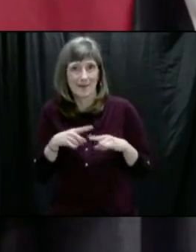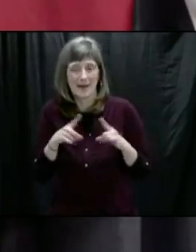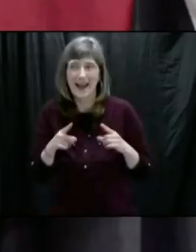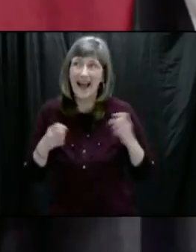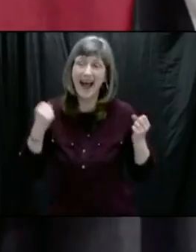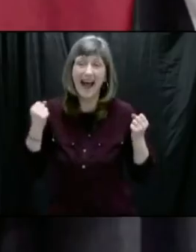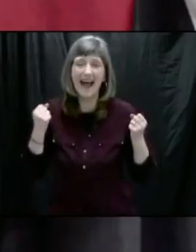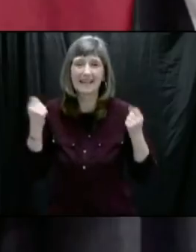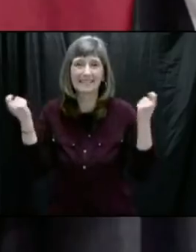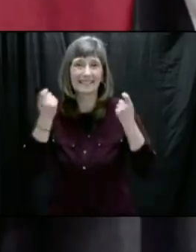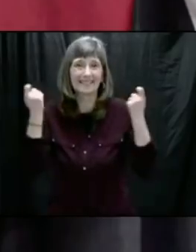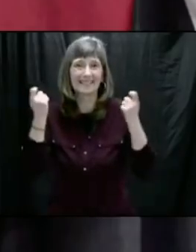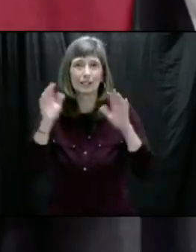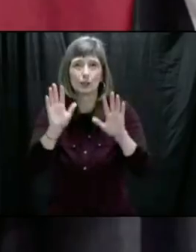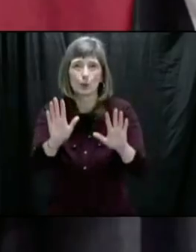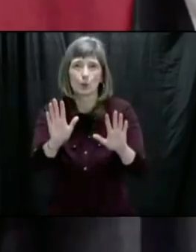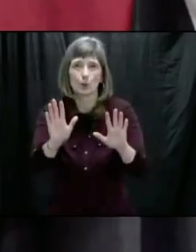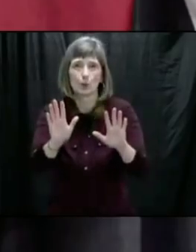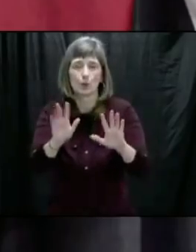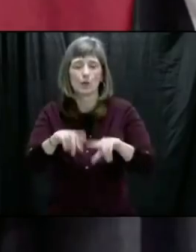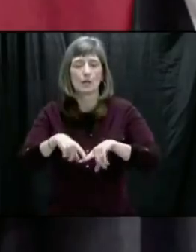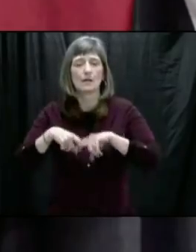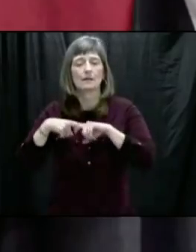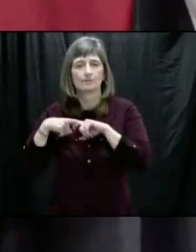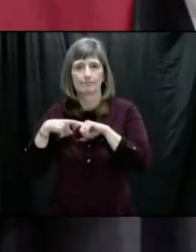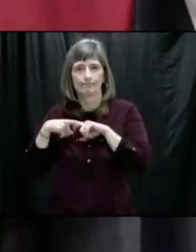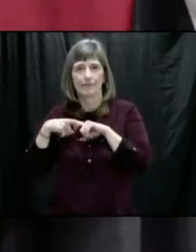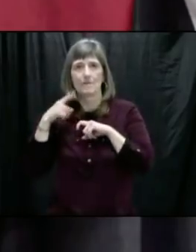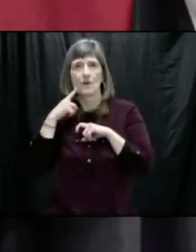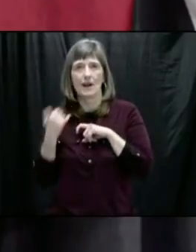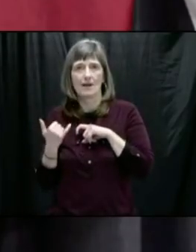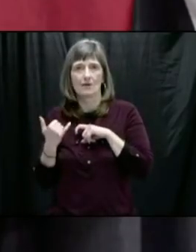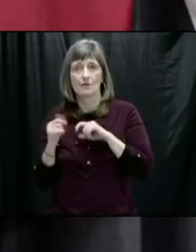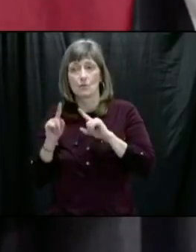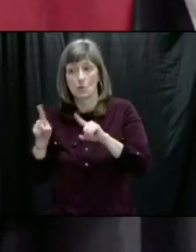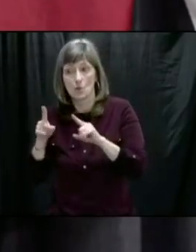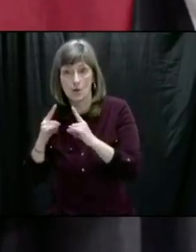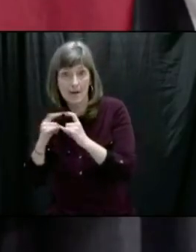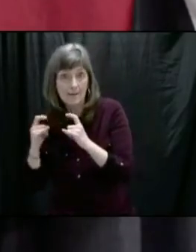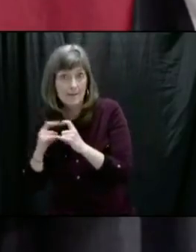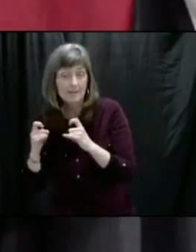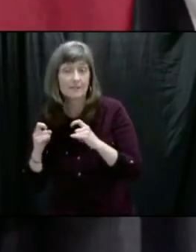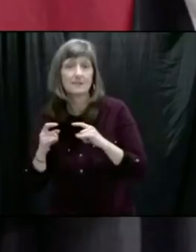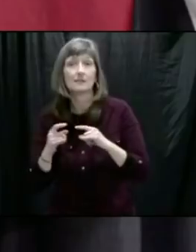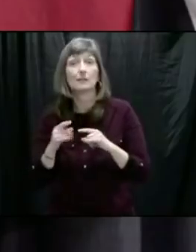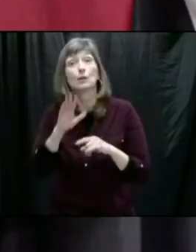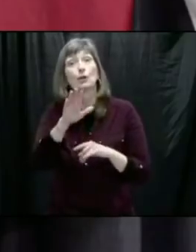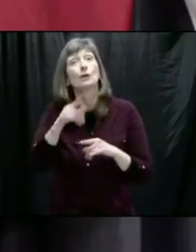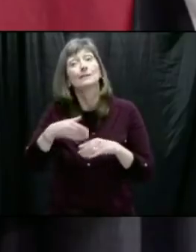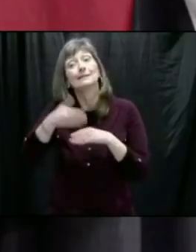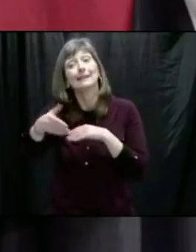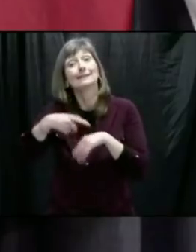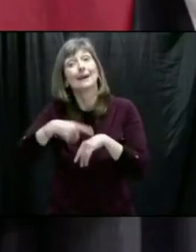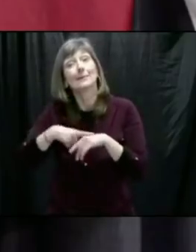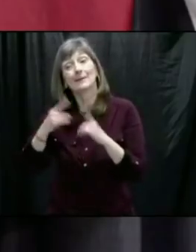MATTERS. WE NEED TO TAKE A BREAK FROM FAMILY HOLIDAYS. WE NEED TO TAKE A BREAK FROM